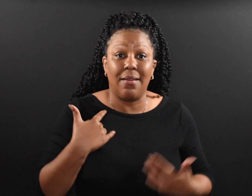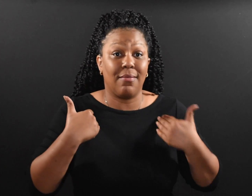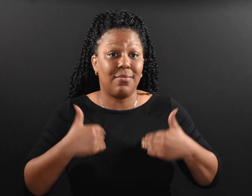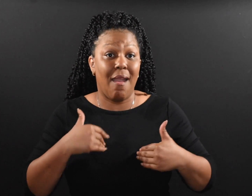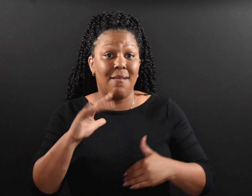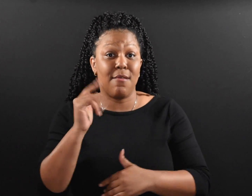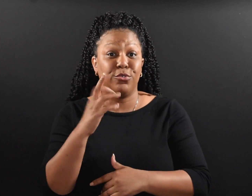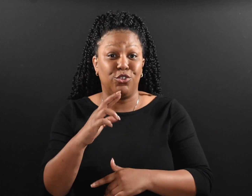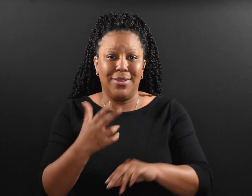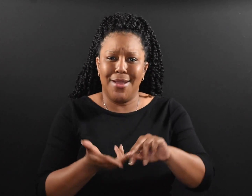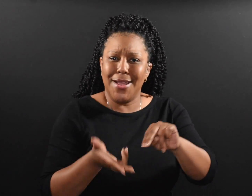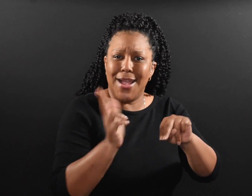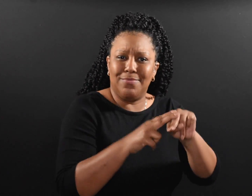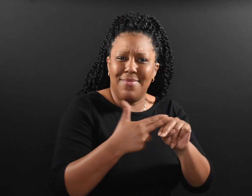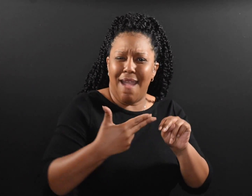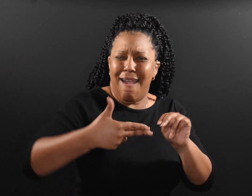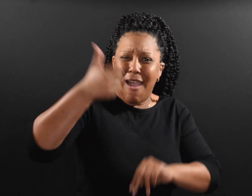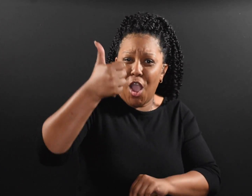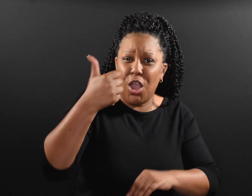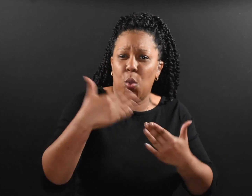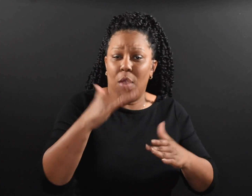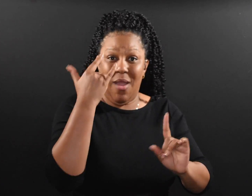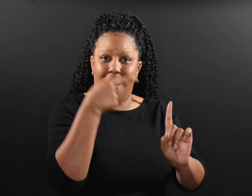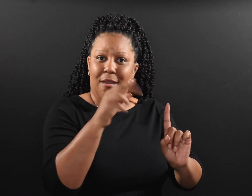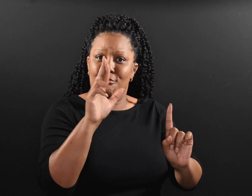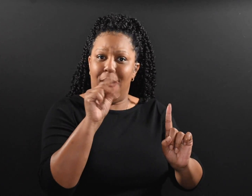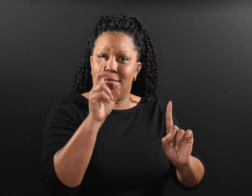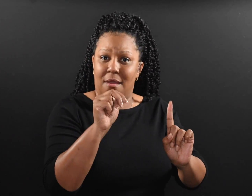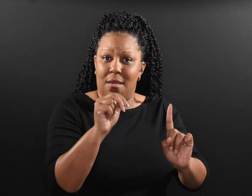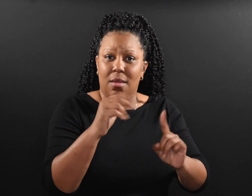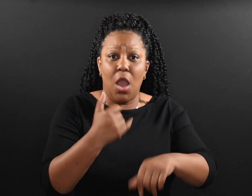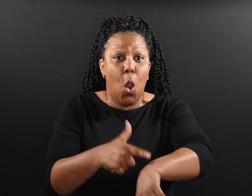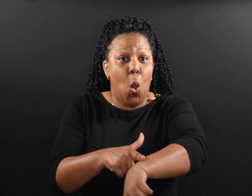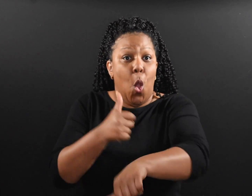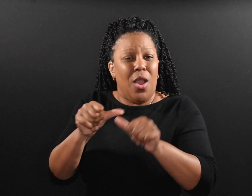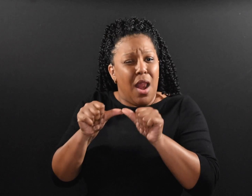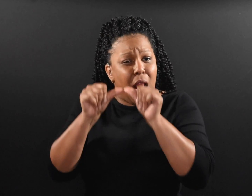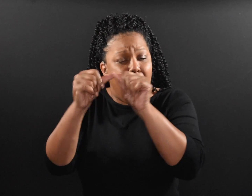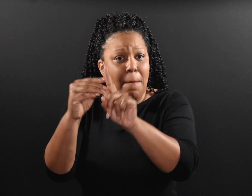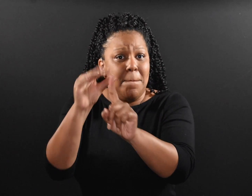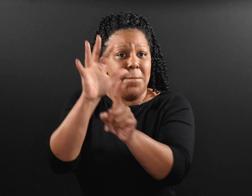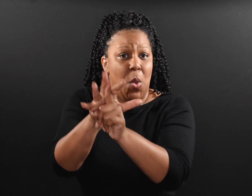Your risk for lung cancer increases with higher levels of radon and longer periods of exposure.